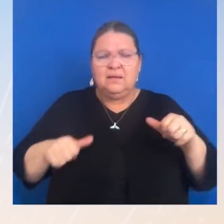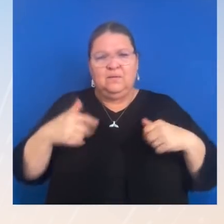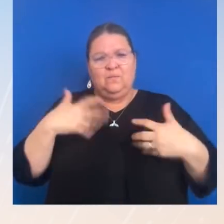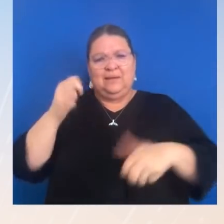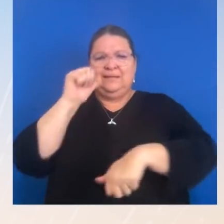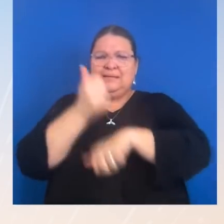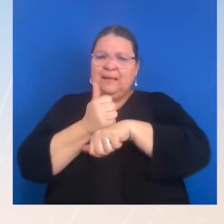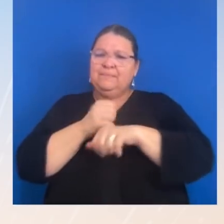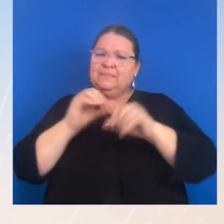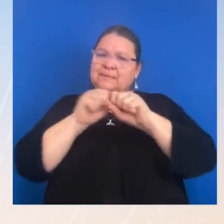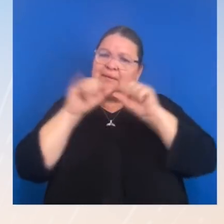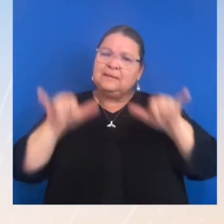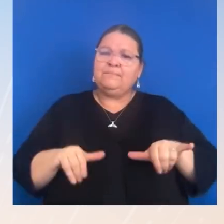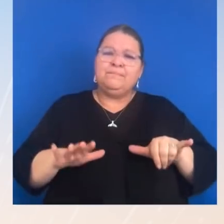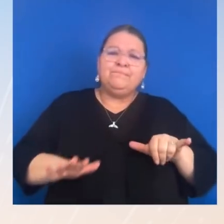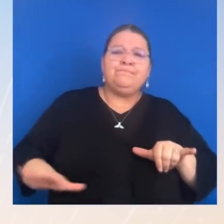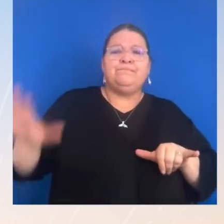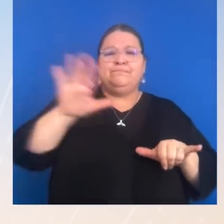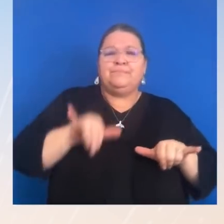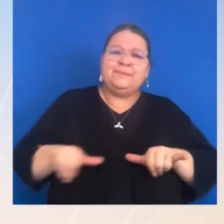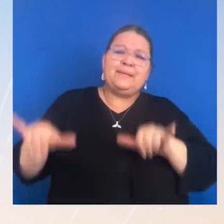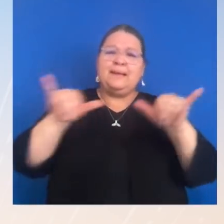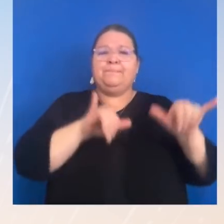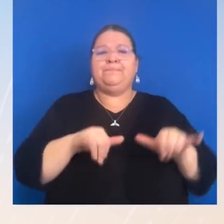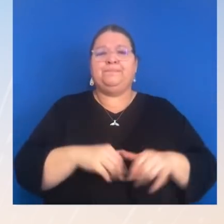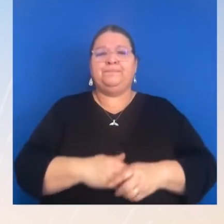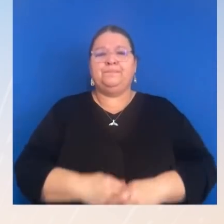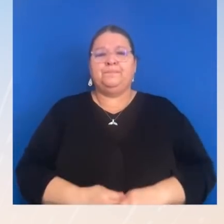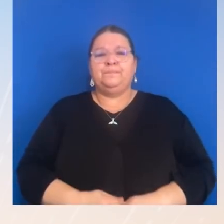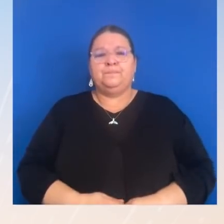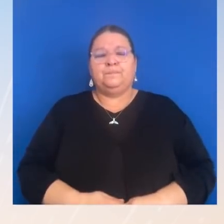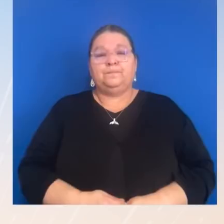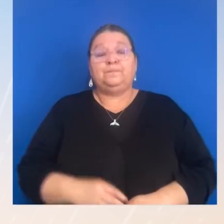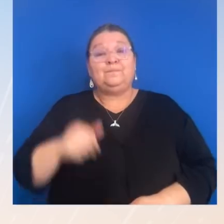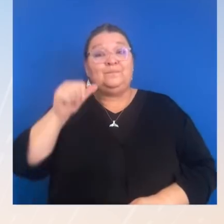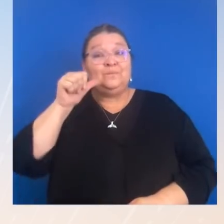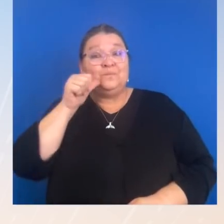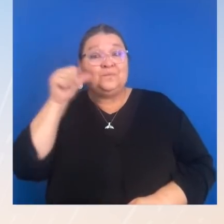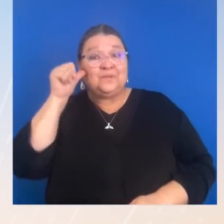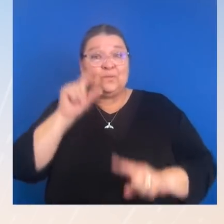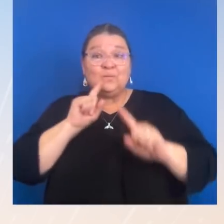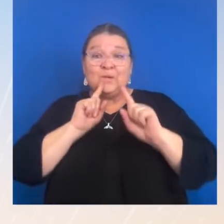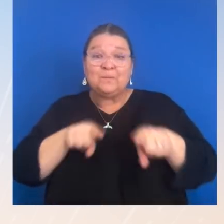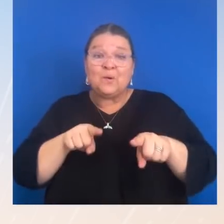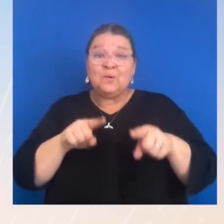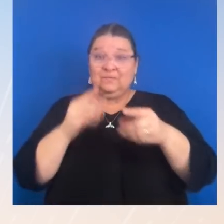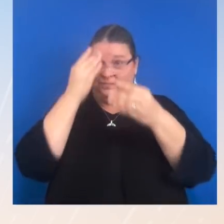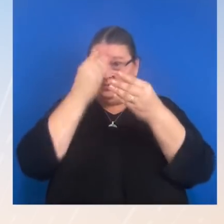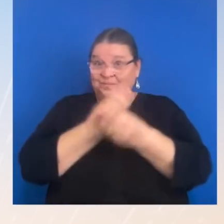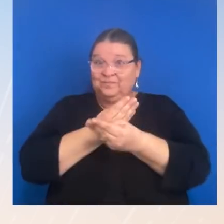on an Iran deal is closing. Does the U.S. share that view? Is the sense here that Iran is trying to run out the clock?